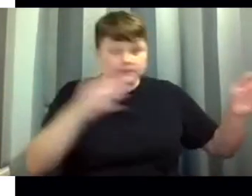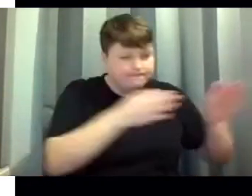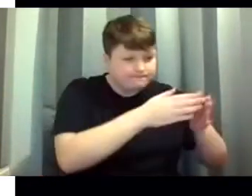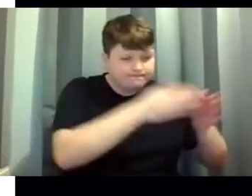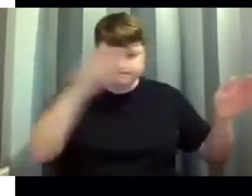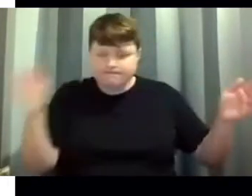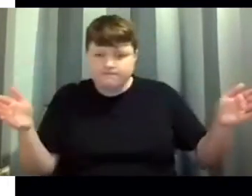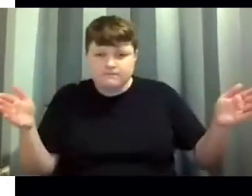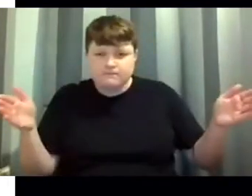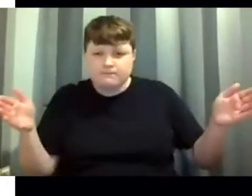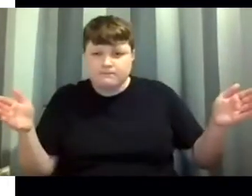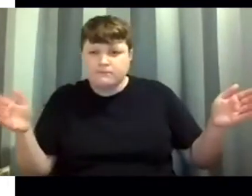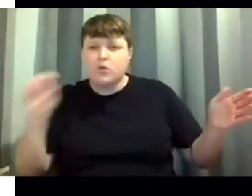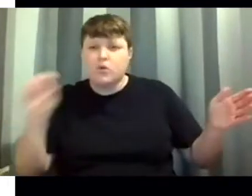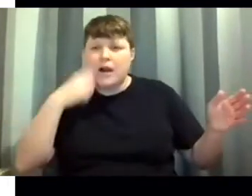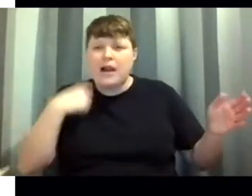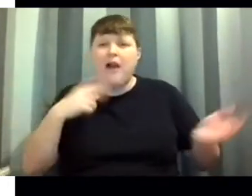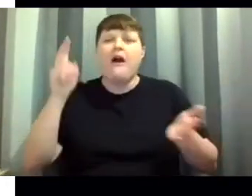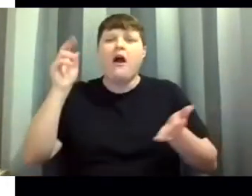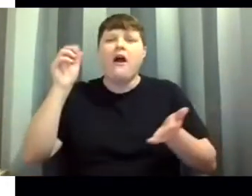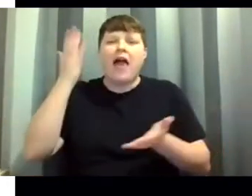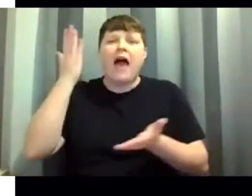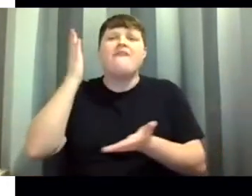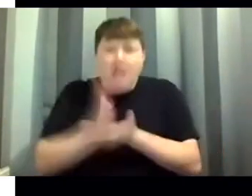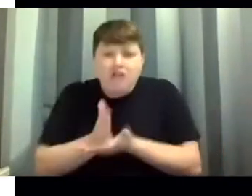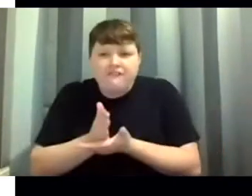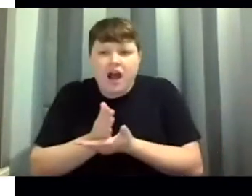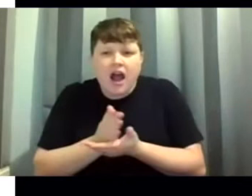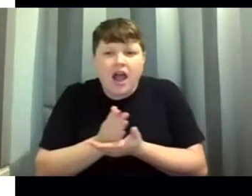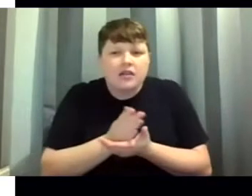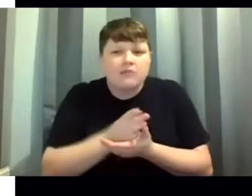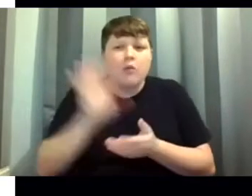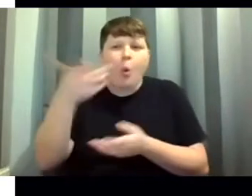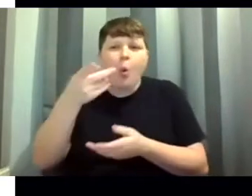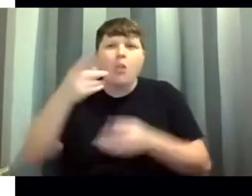and we're going to verify every forecast against every available observation. We're also going